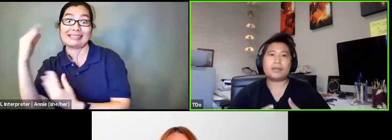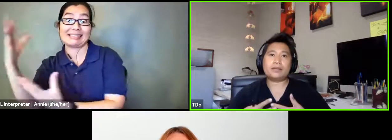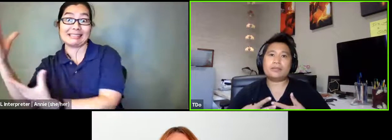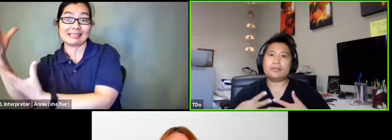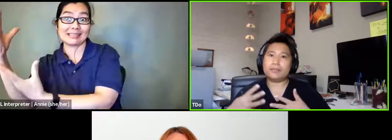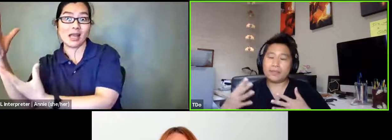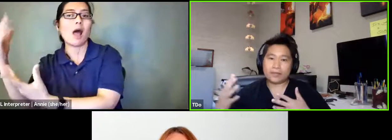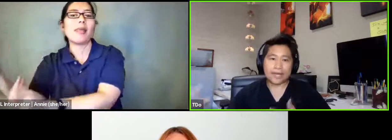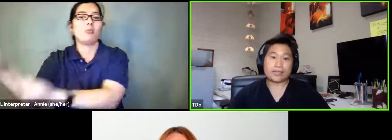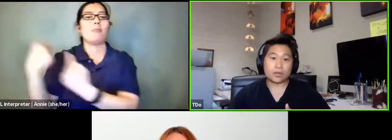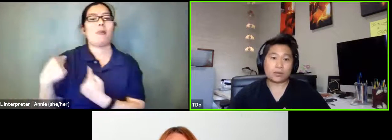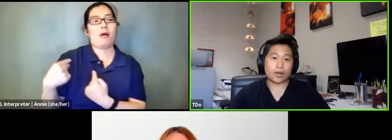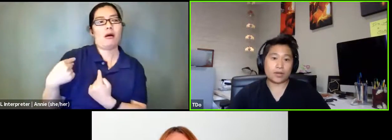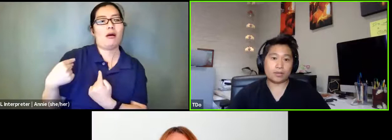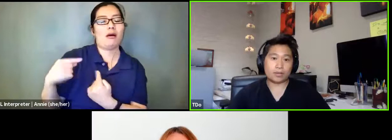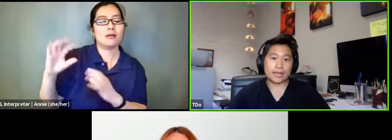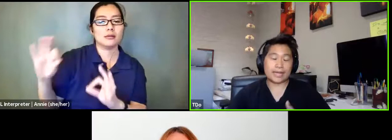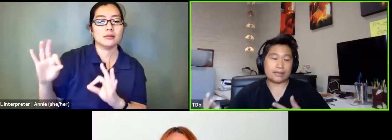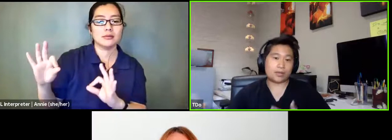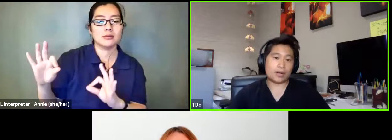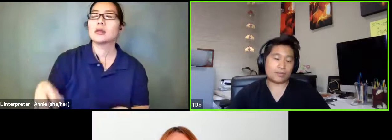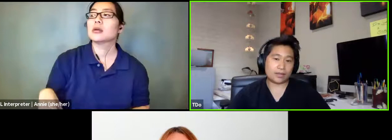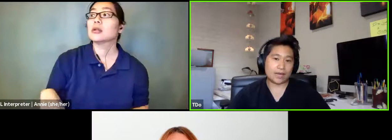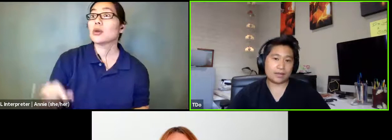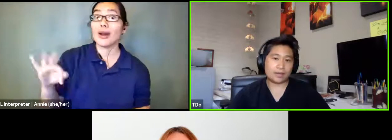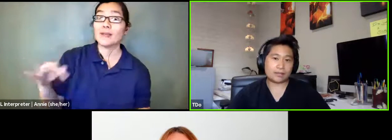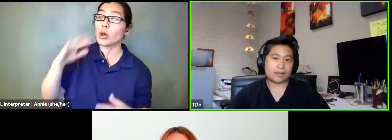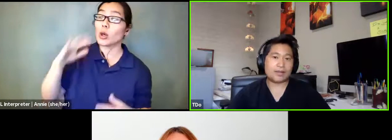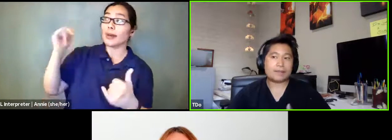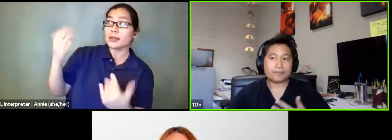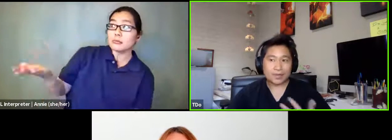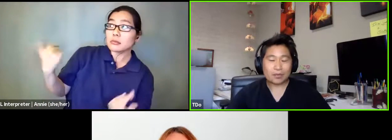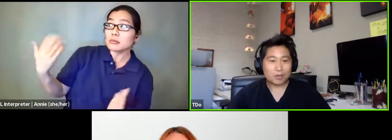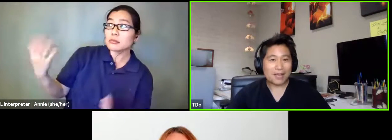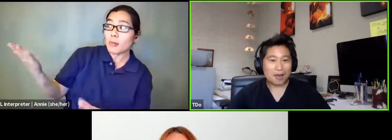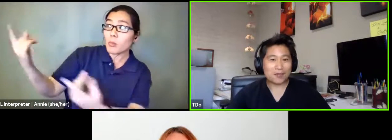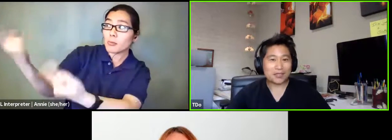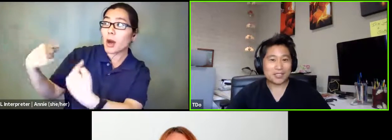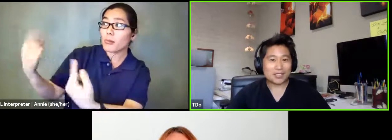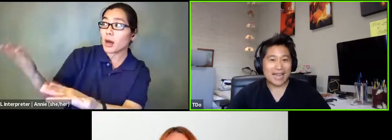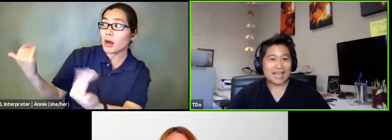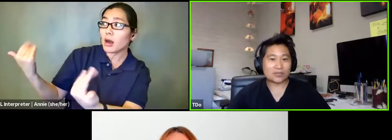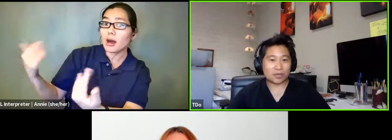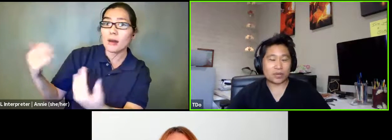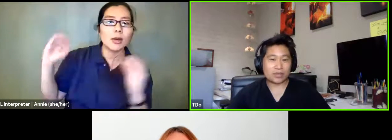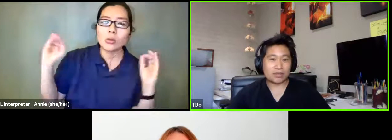but if they don't know and don't have the guidance, it would be helpful to ask for what you